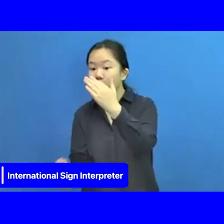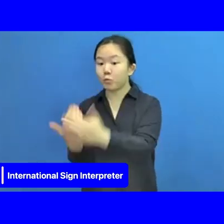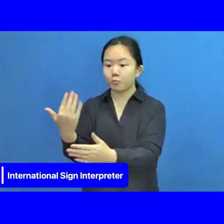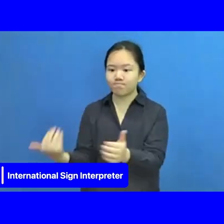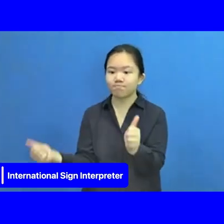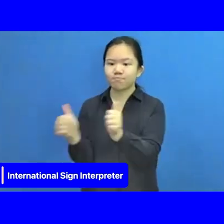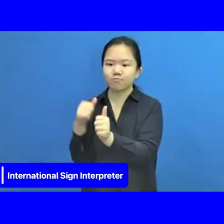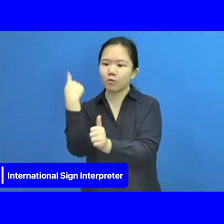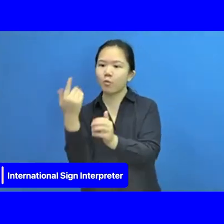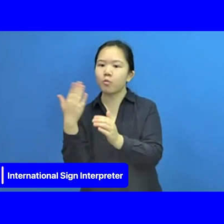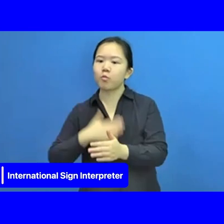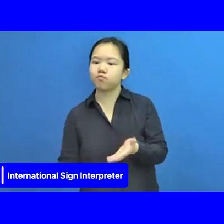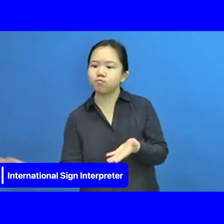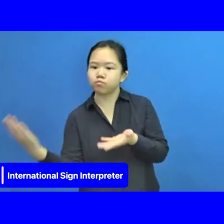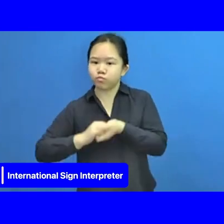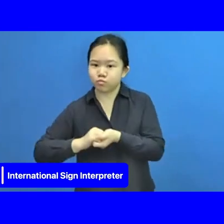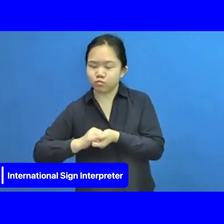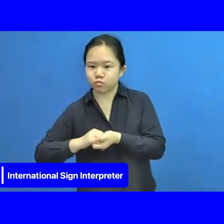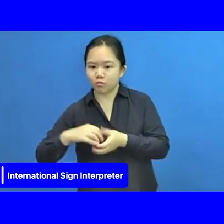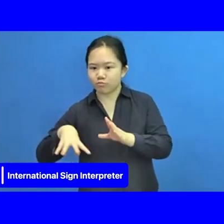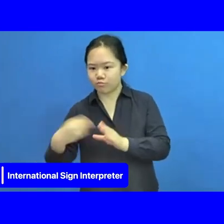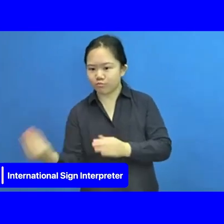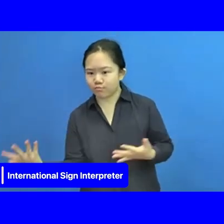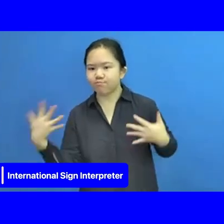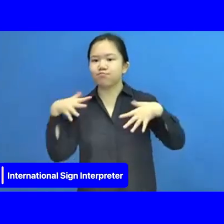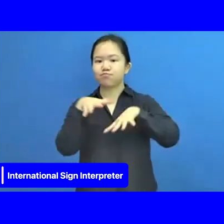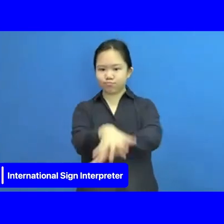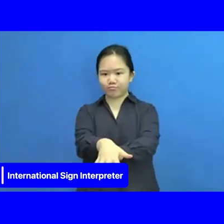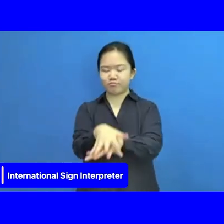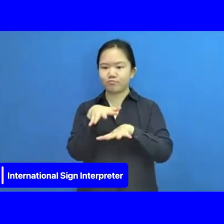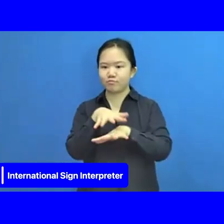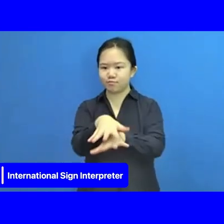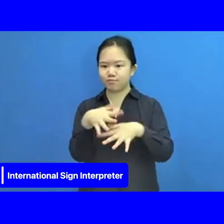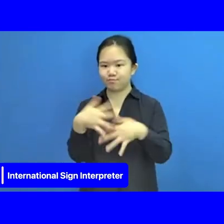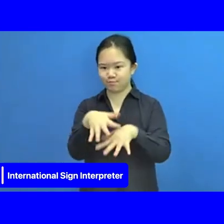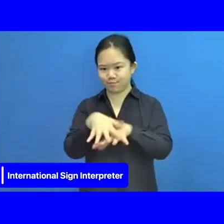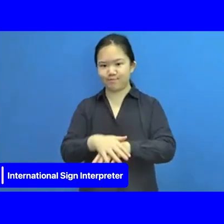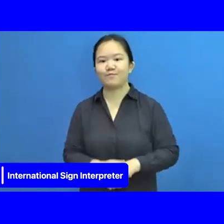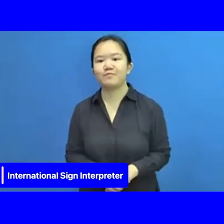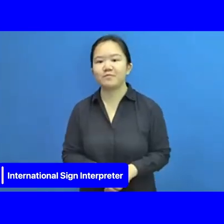These works can be sprouts of long-term sustainable co-production thinking or they could be bring